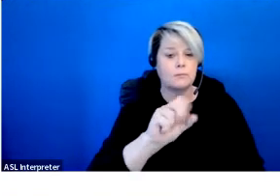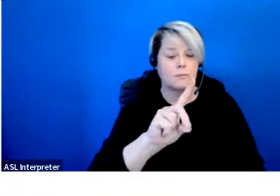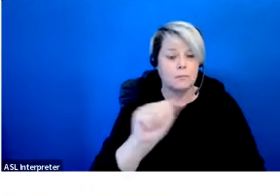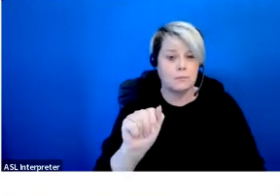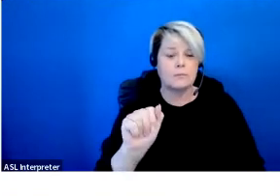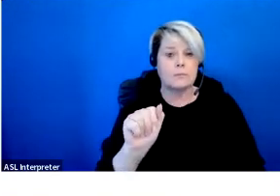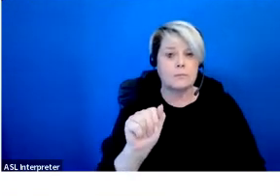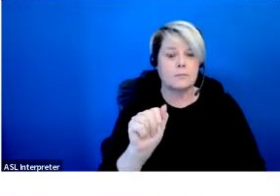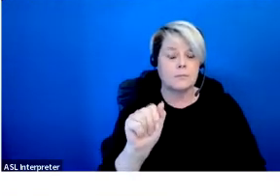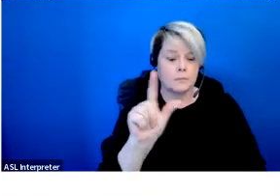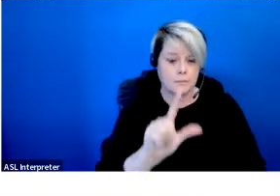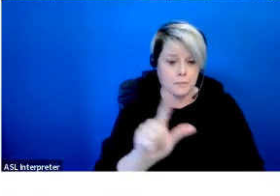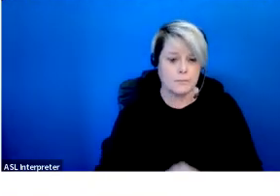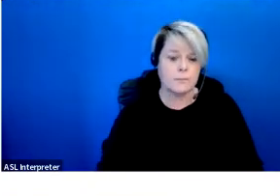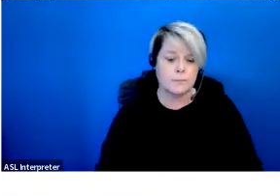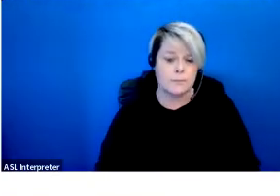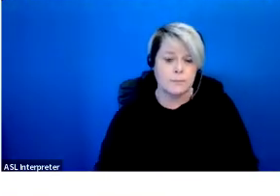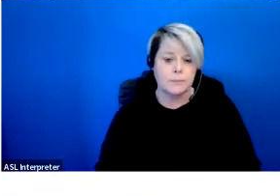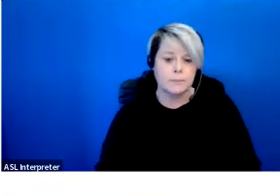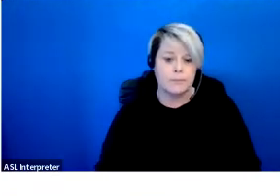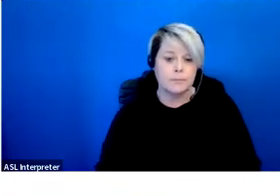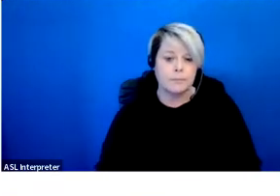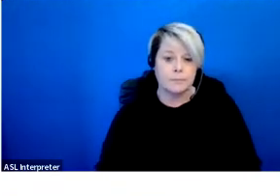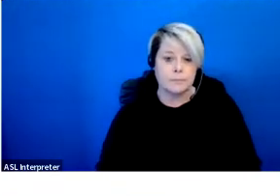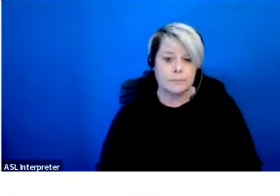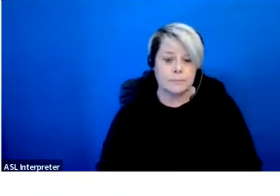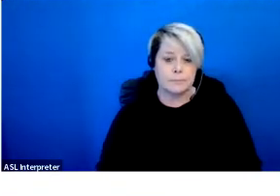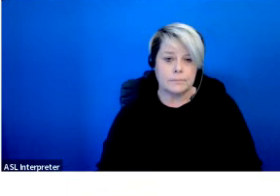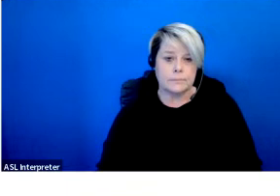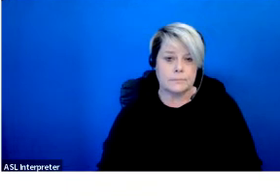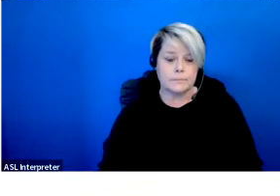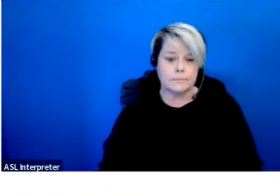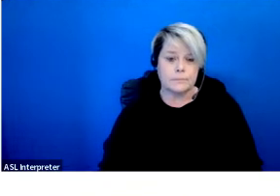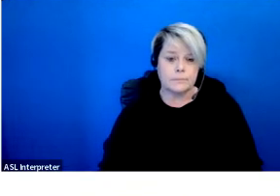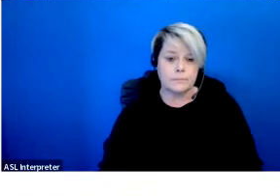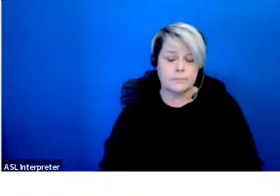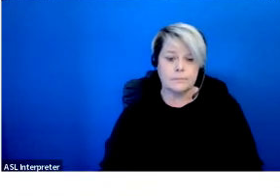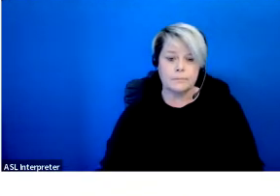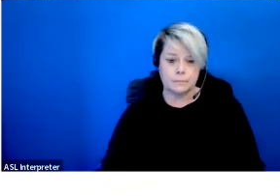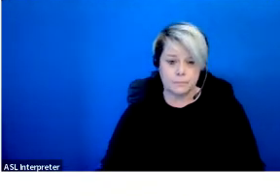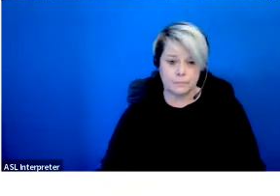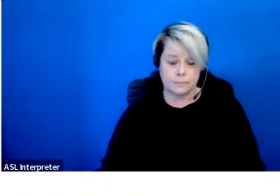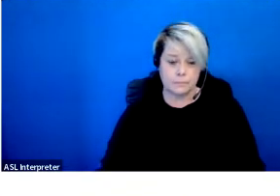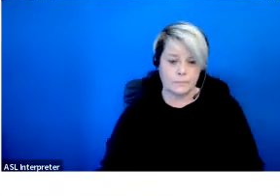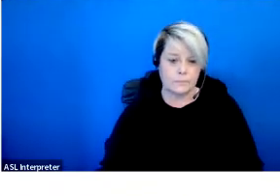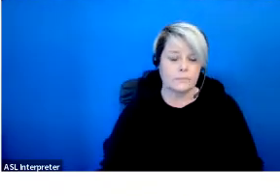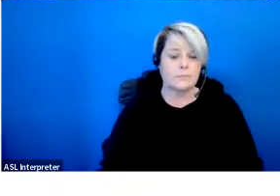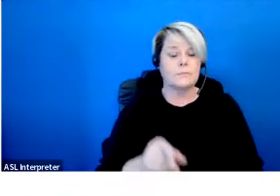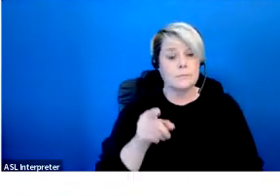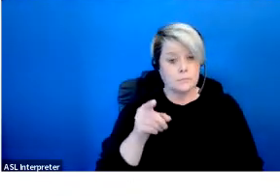customer service at the U.S. Department of Agriculture at the national agriculture library. In